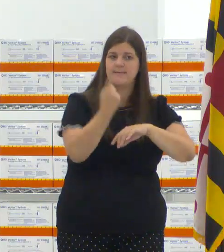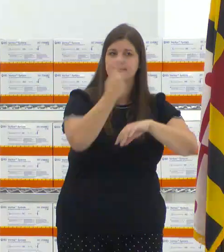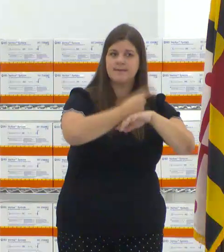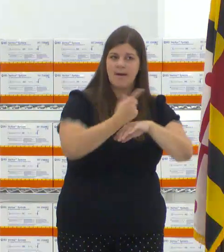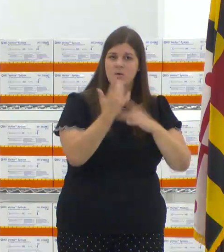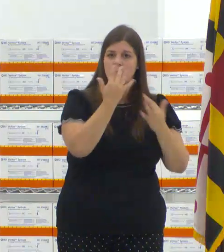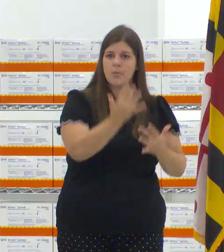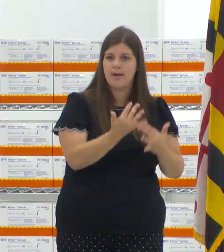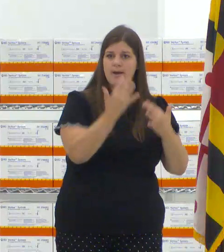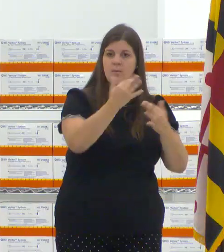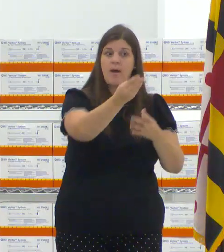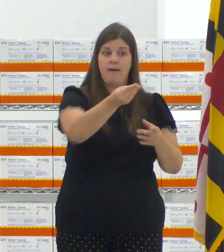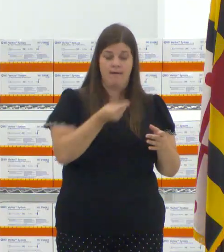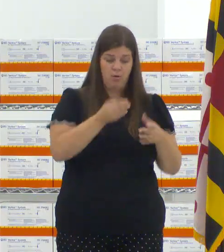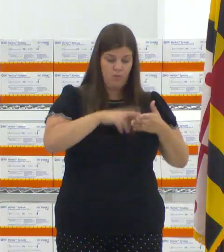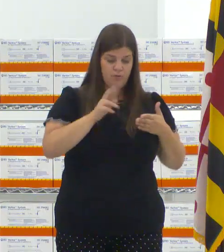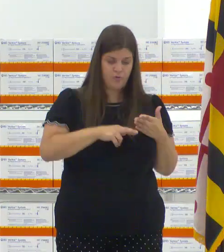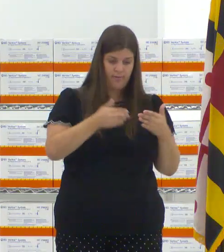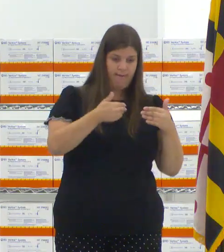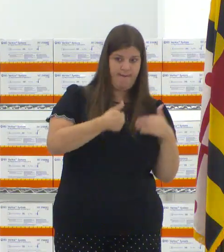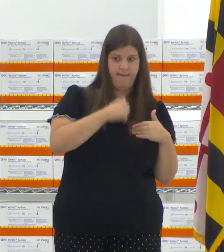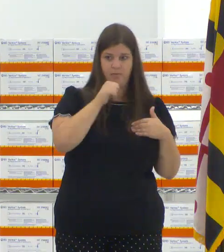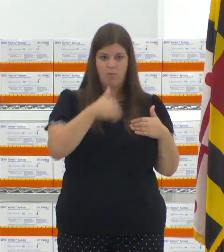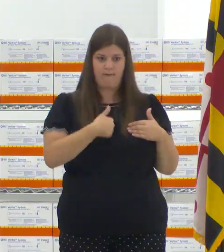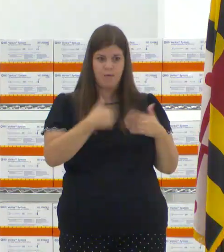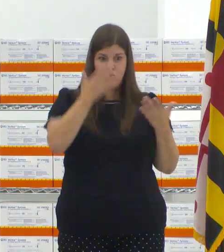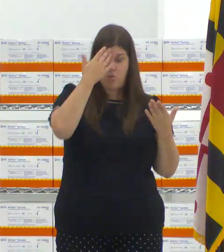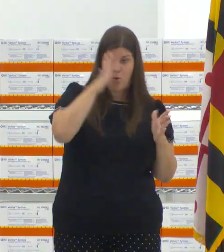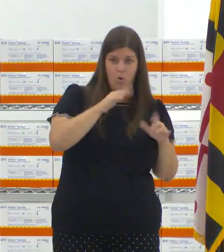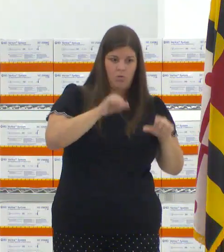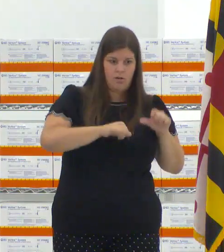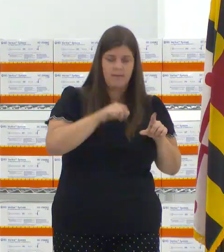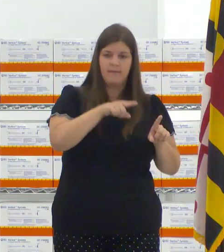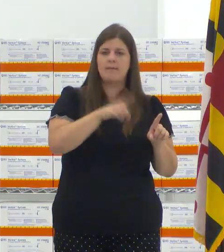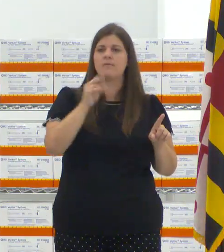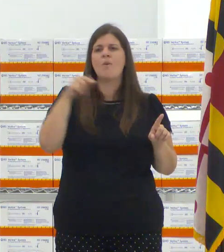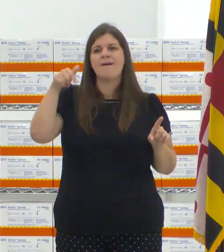expert, maybe I'll let Dave talk about the difference a little That's a great question and maybe I'll let the bit or Dennis.